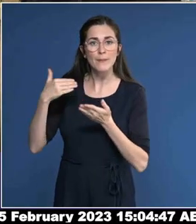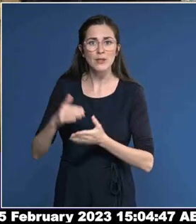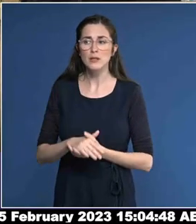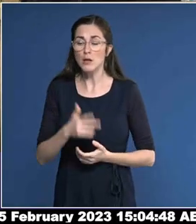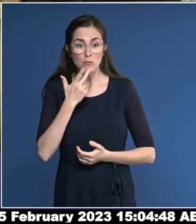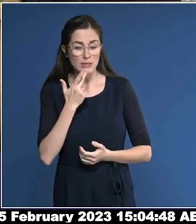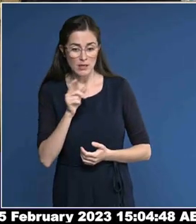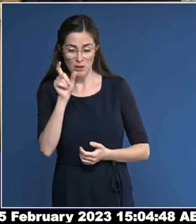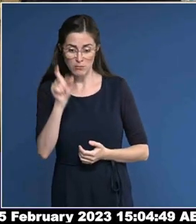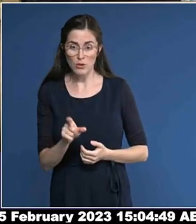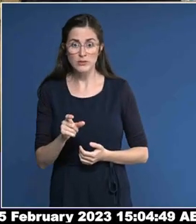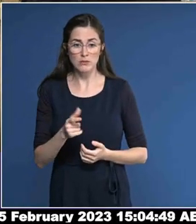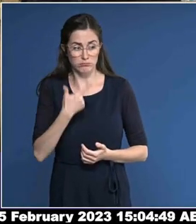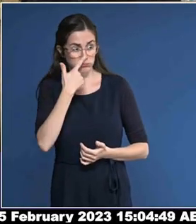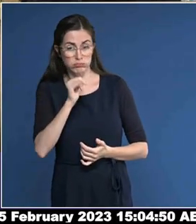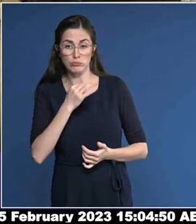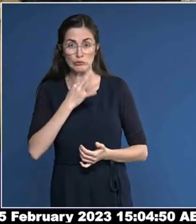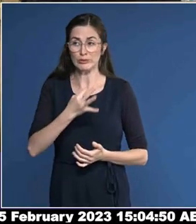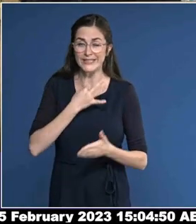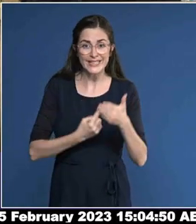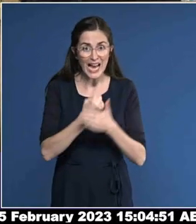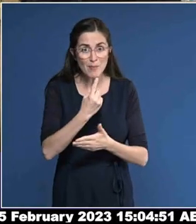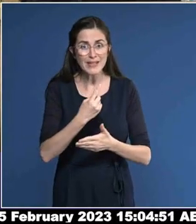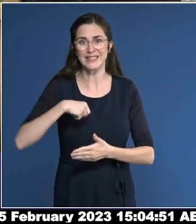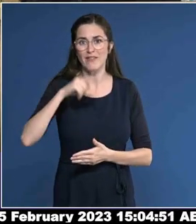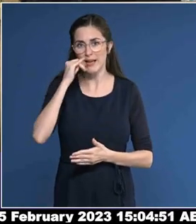But that staff member could then pick up that phone and call just before they head out